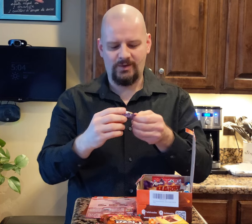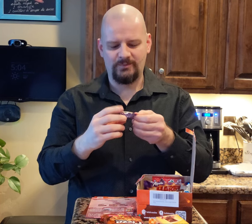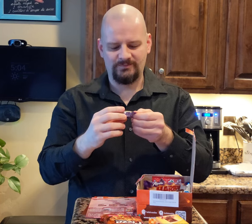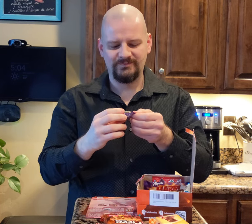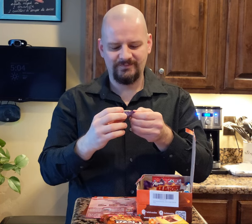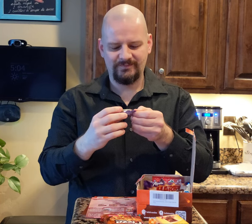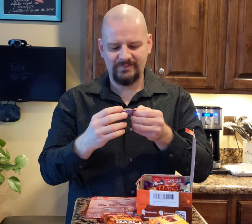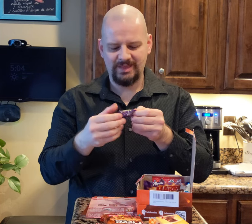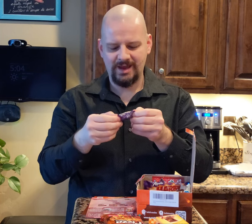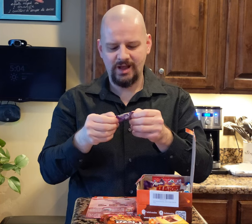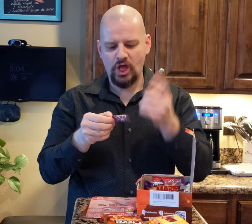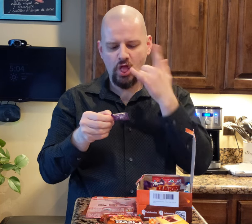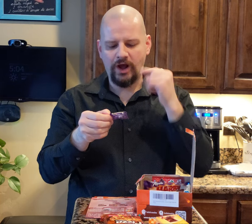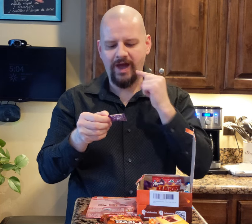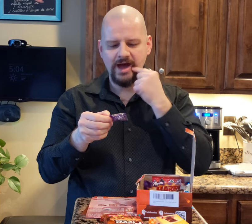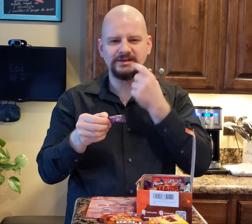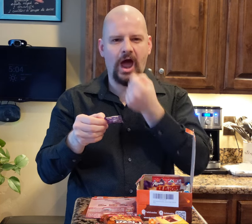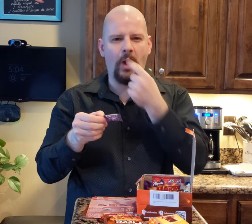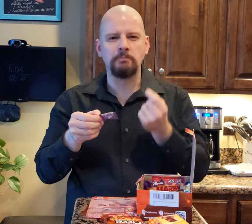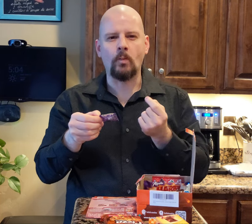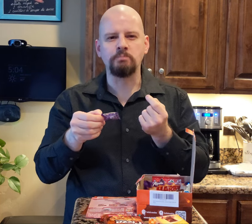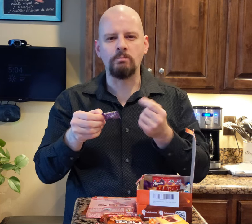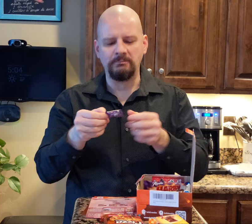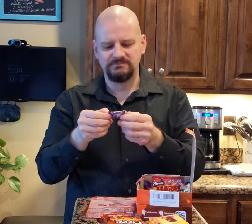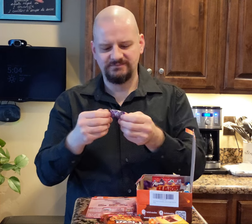Oh, it looks like a sucking candy.